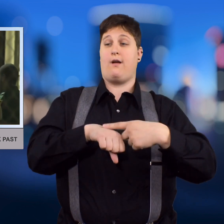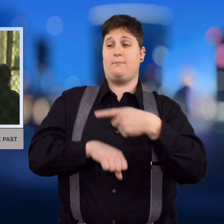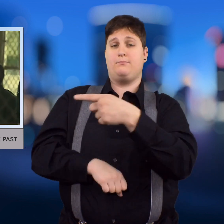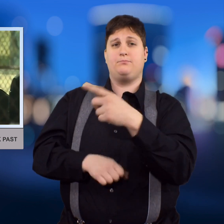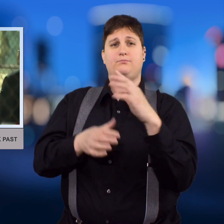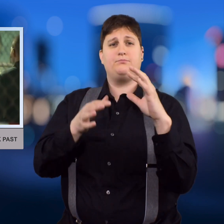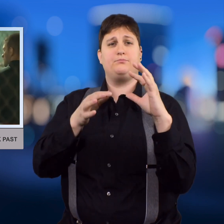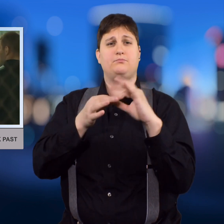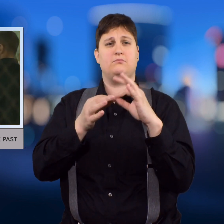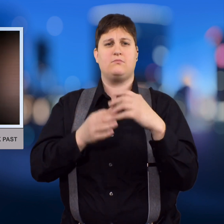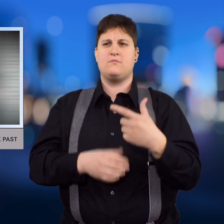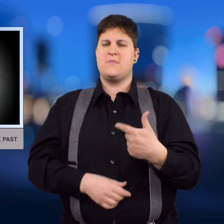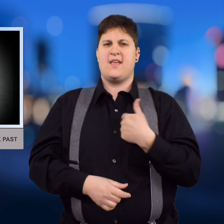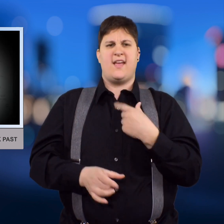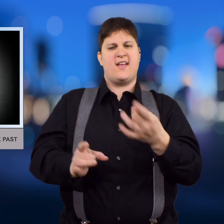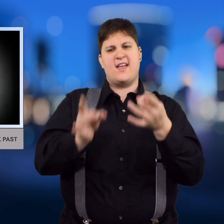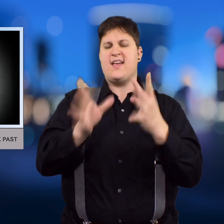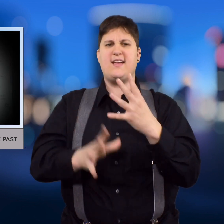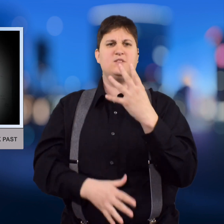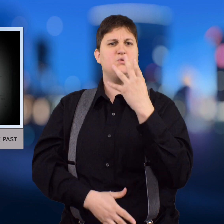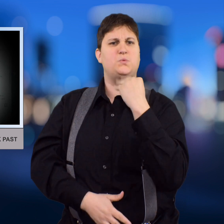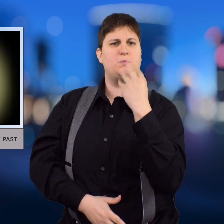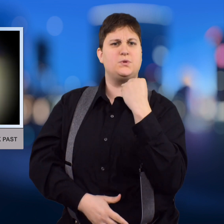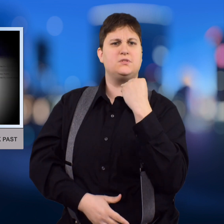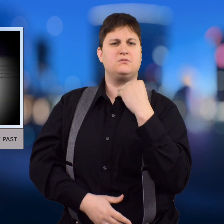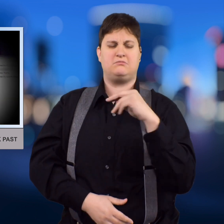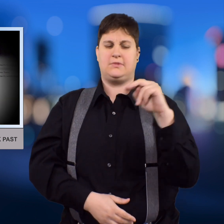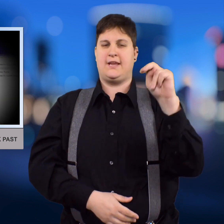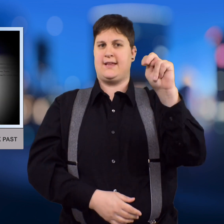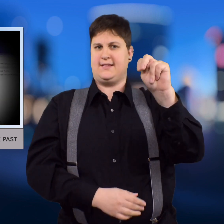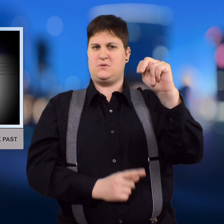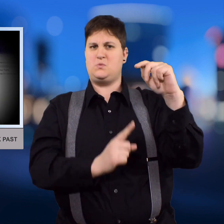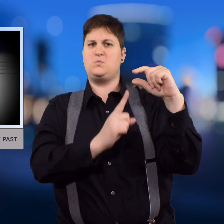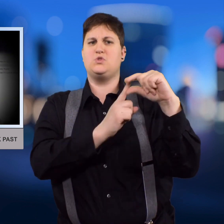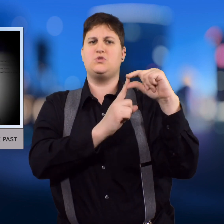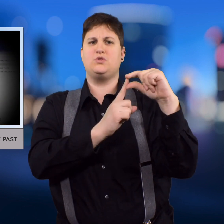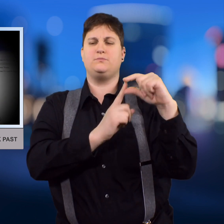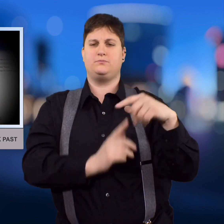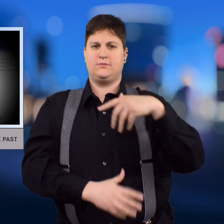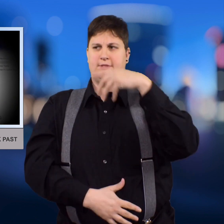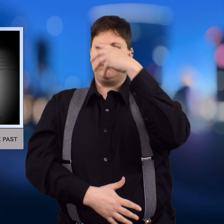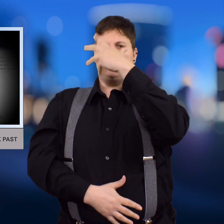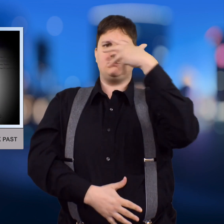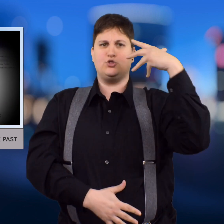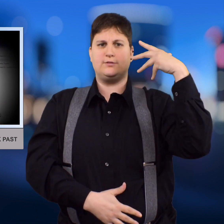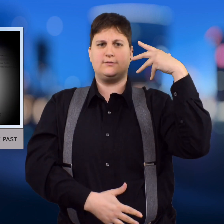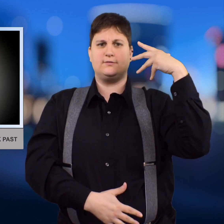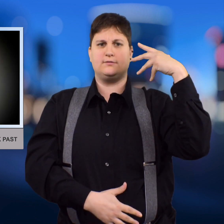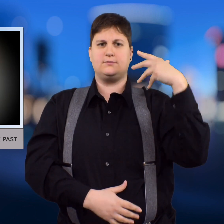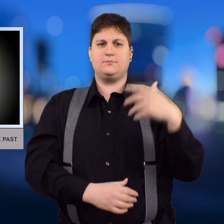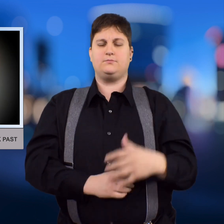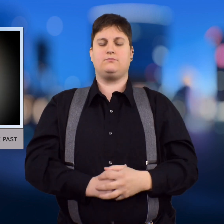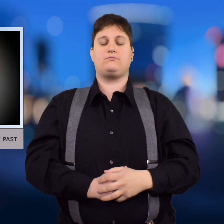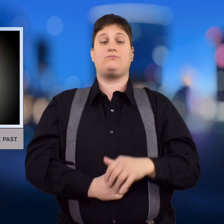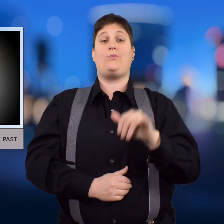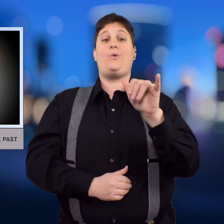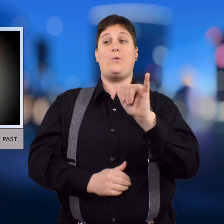At one point he said "I hate Jews, N-words, immigrants."